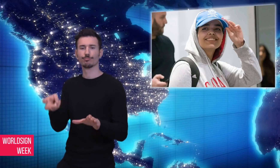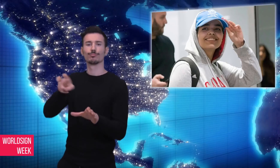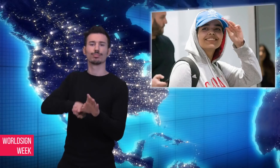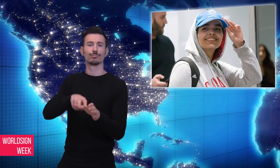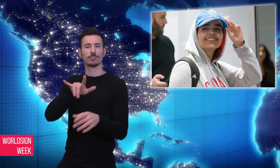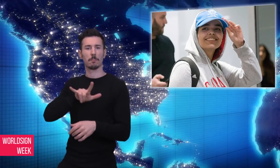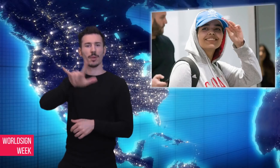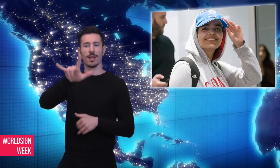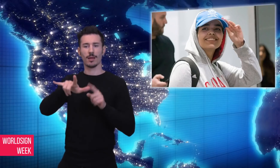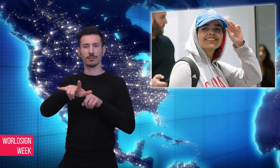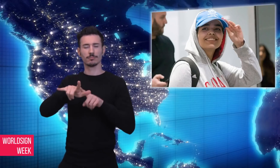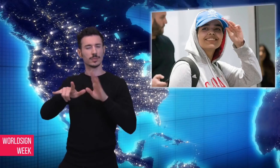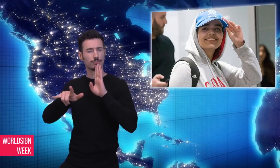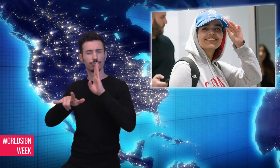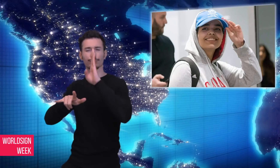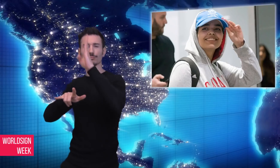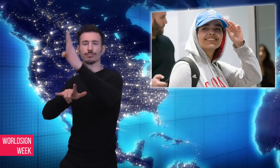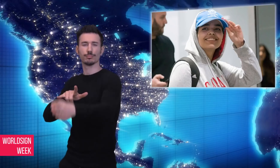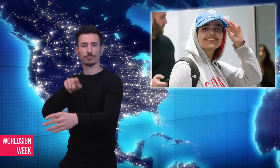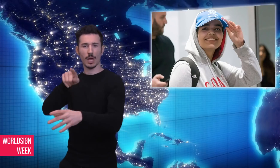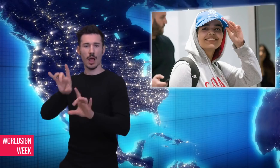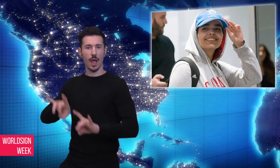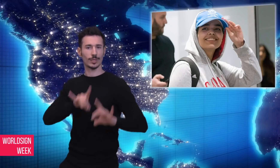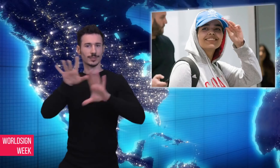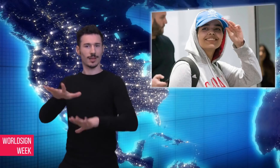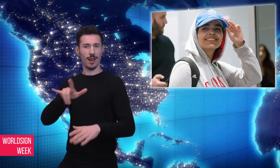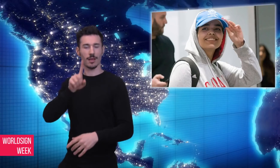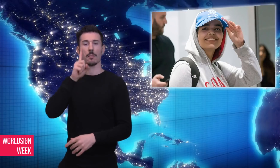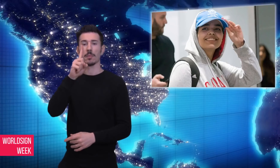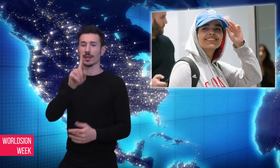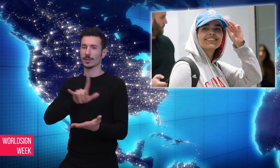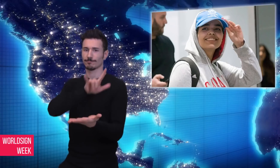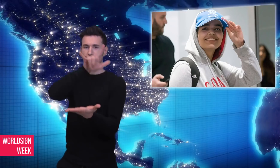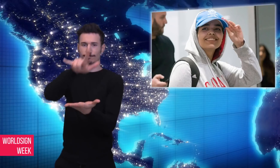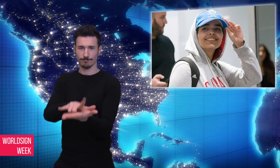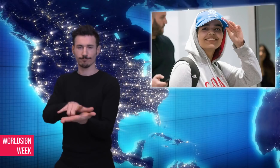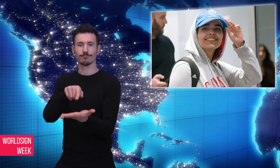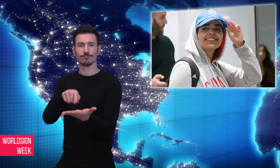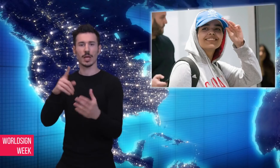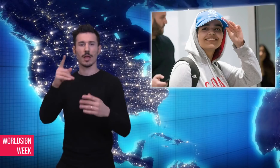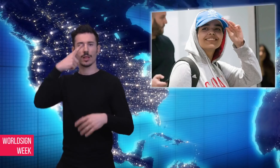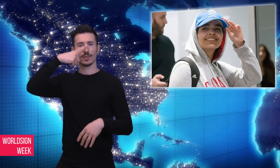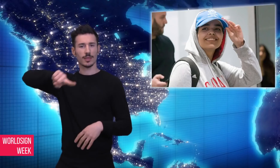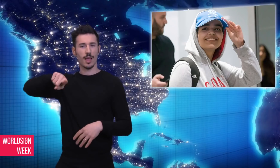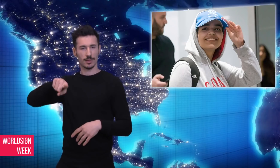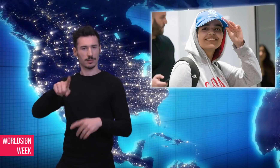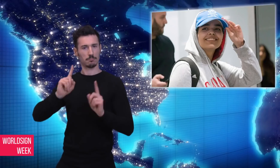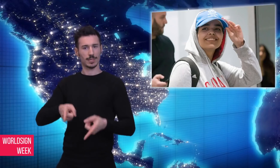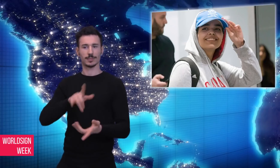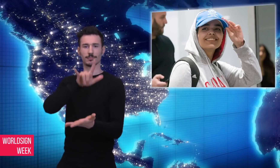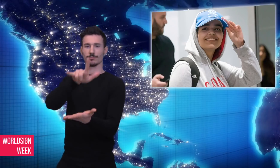by Thai authorities during a stopover in Bangkok.